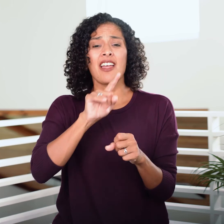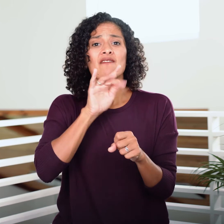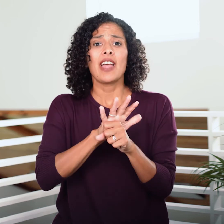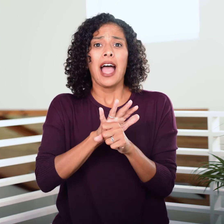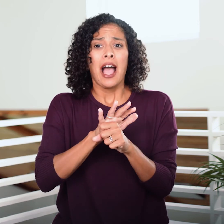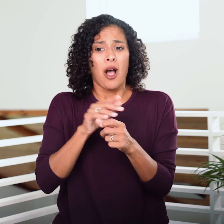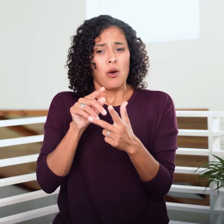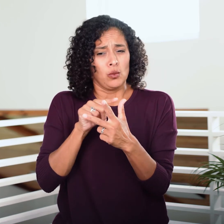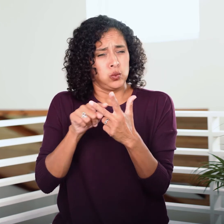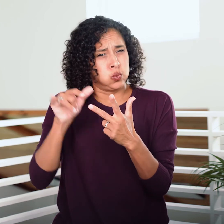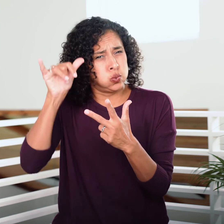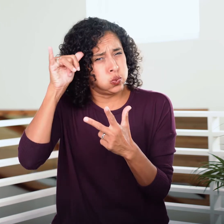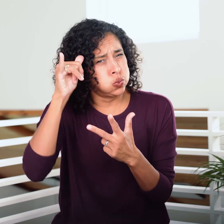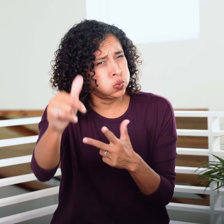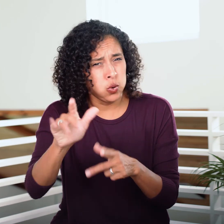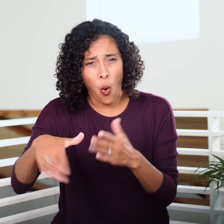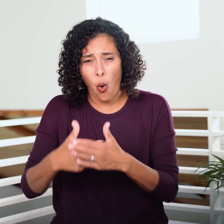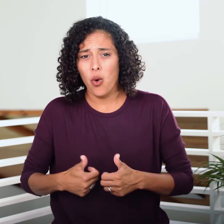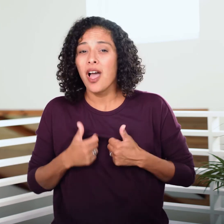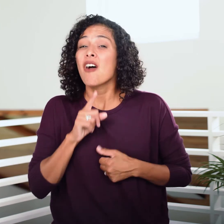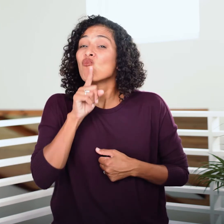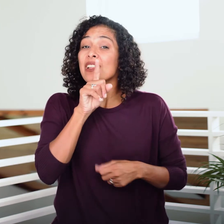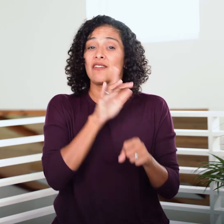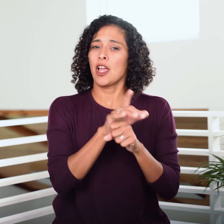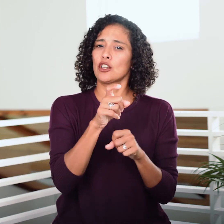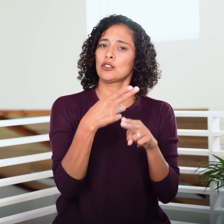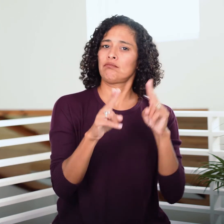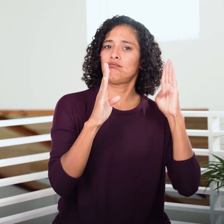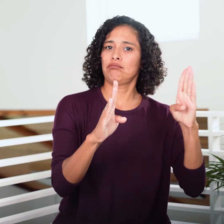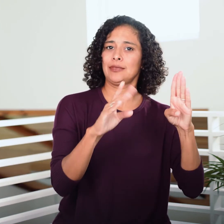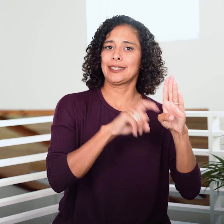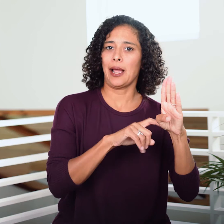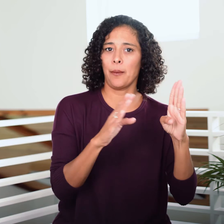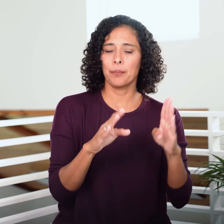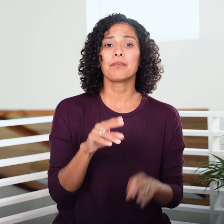but the vow was usually taken for a prearranged period of time.